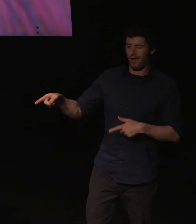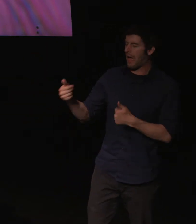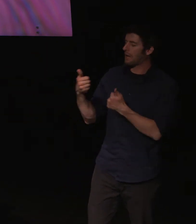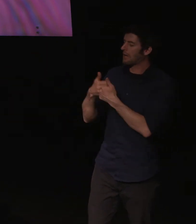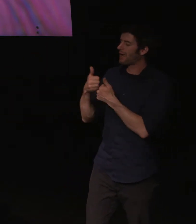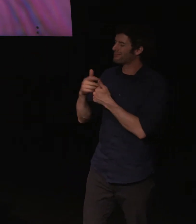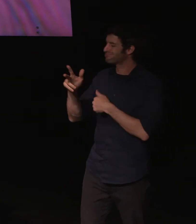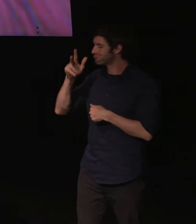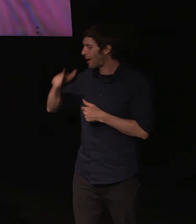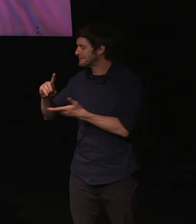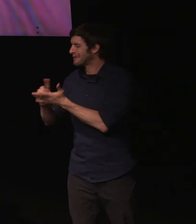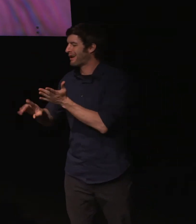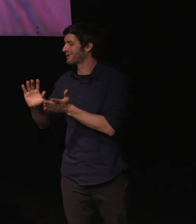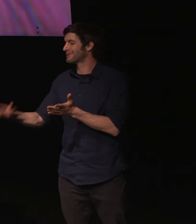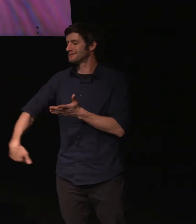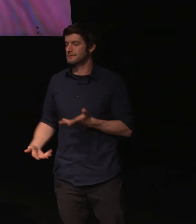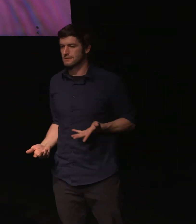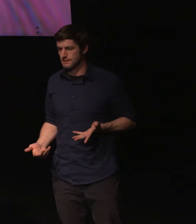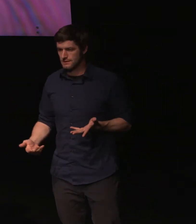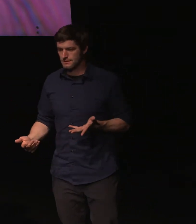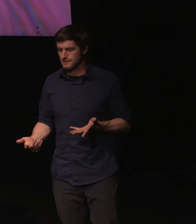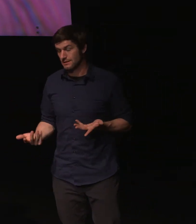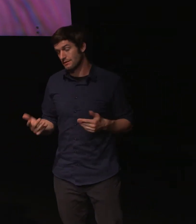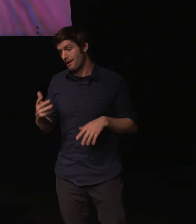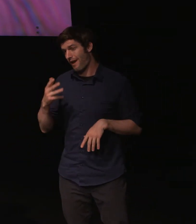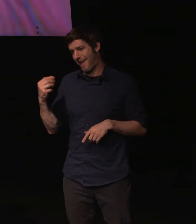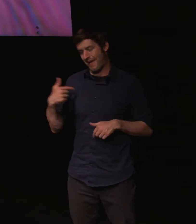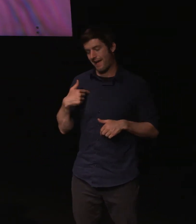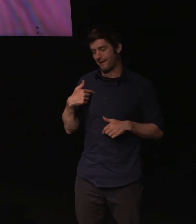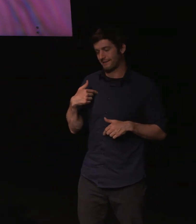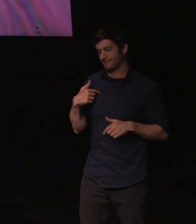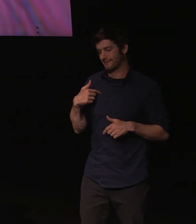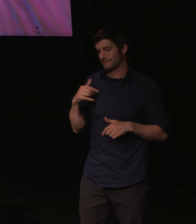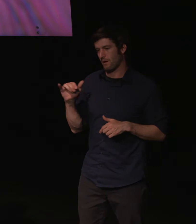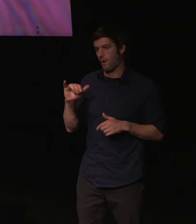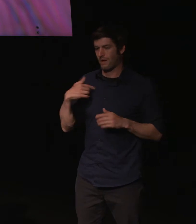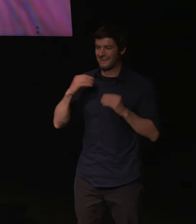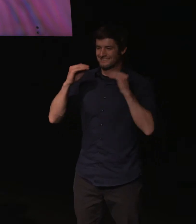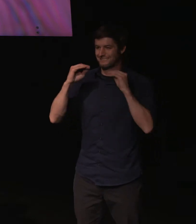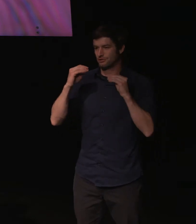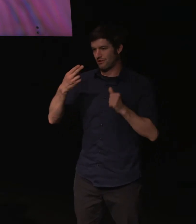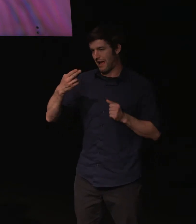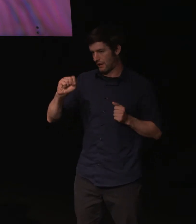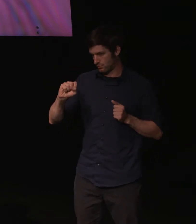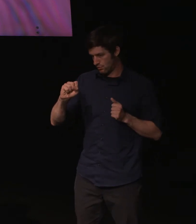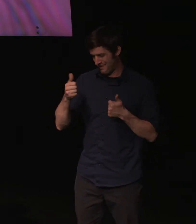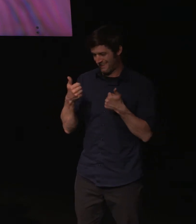Actually I teach on a high school level. I teach game development for a 501(c)(3) charity.